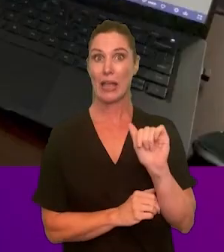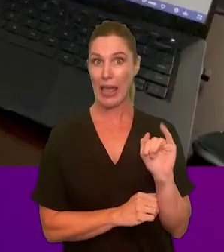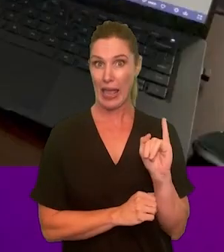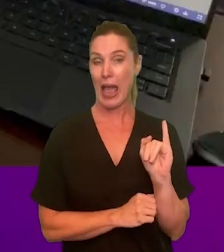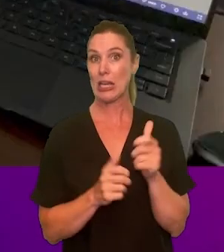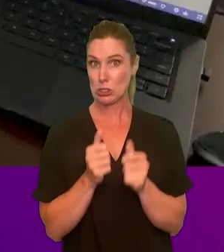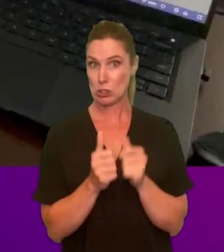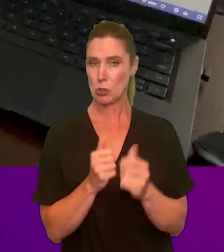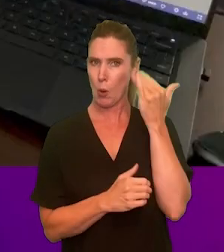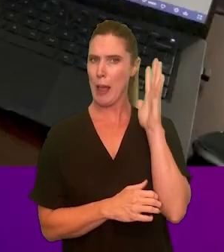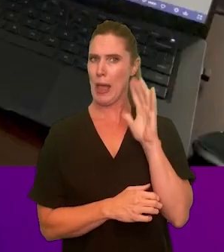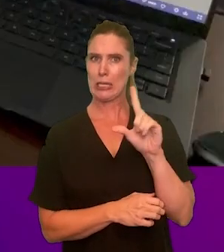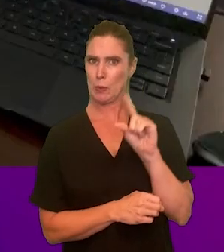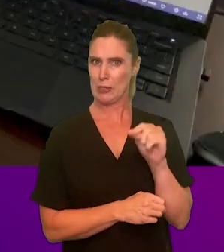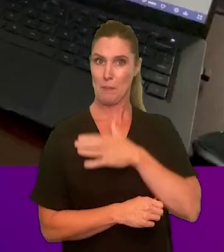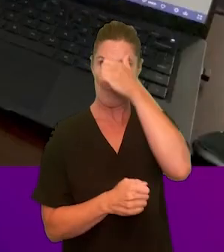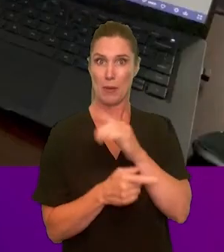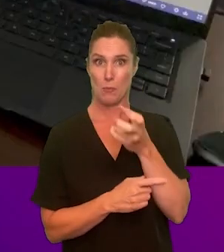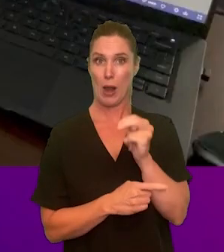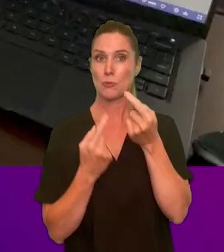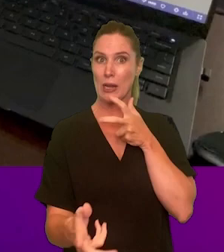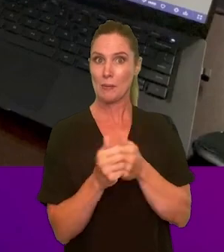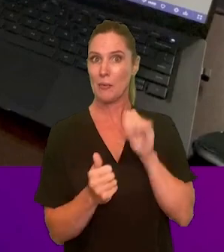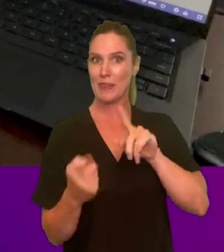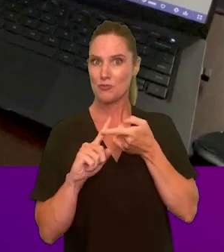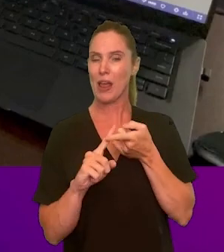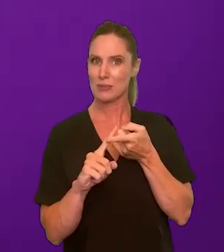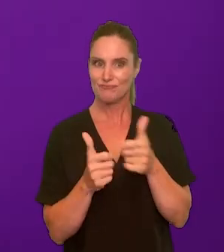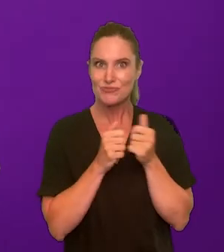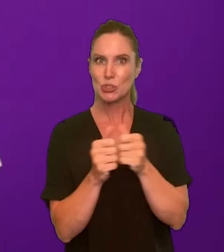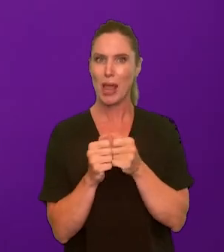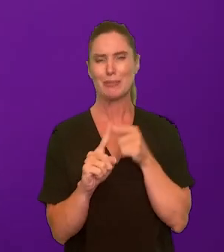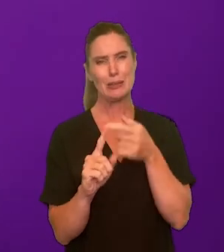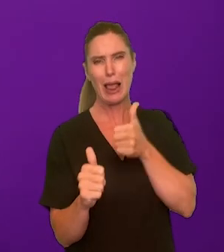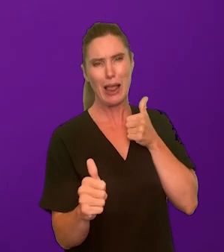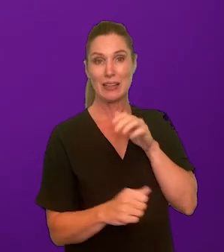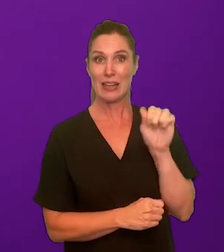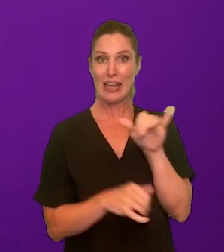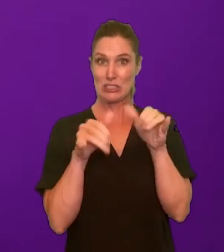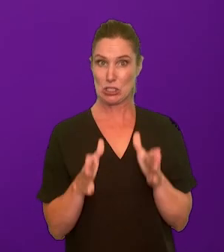my brother Bryan was trying to keep up with his friends while playing video games, but he was getting left behind. And as an AI engineer and former founder,